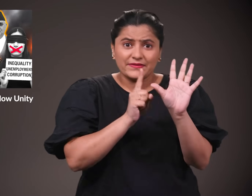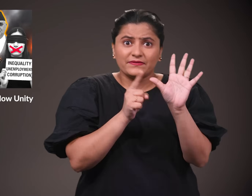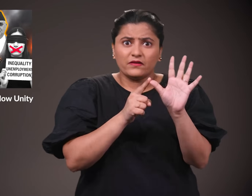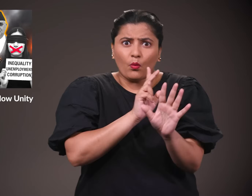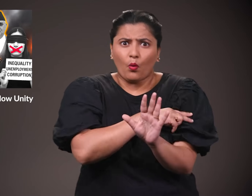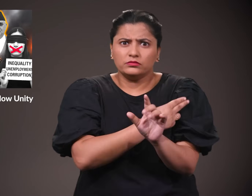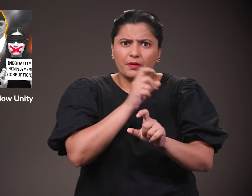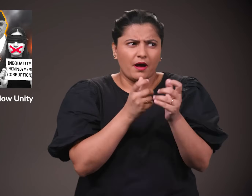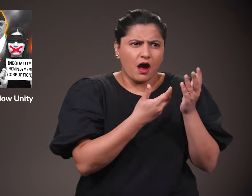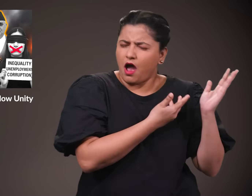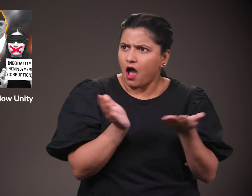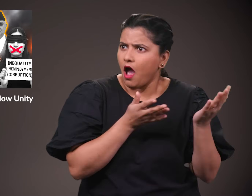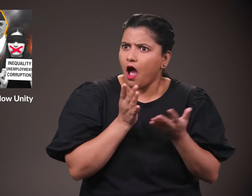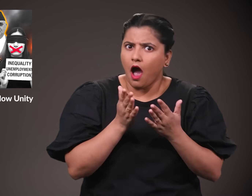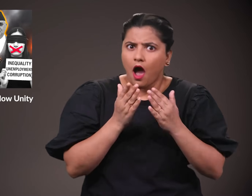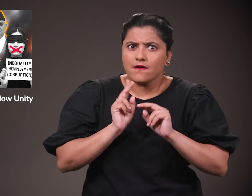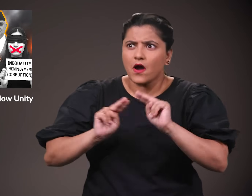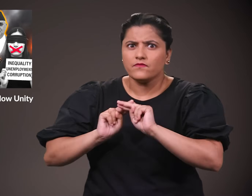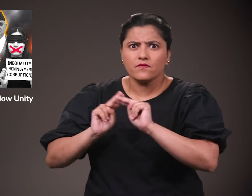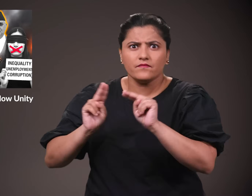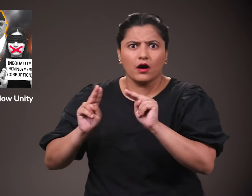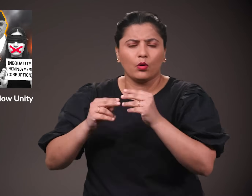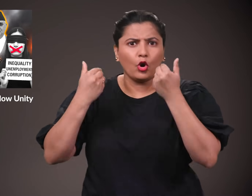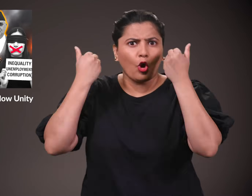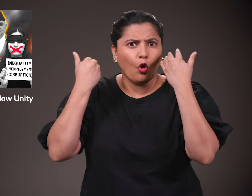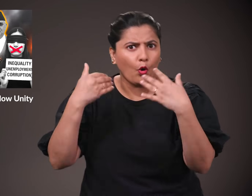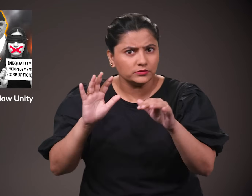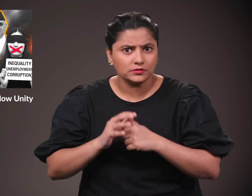5. Hospitals became overwhelmed and crowded.